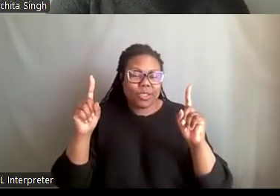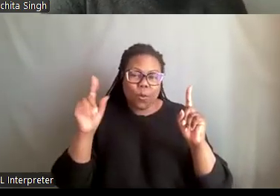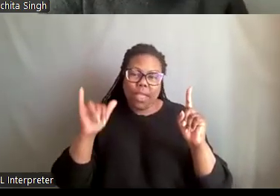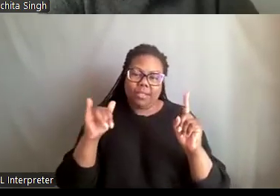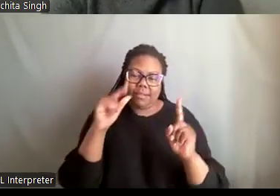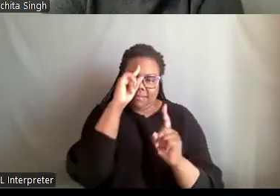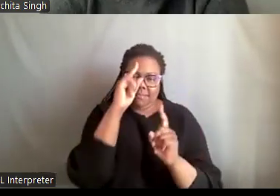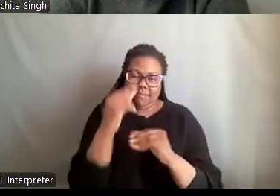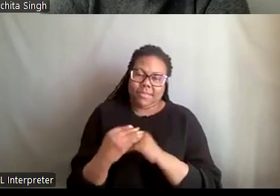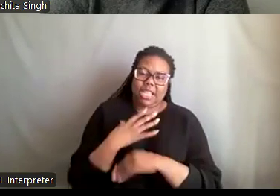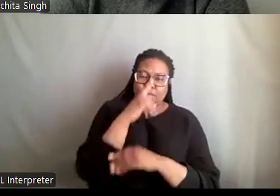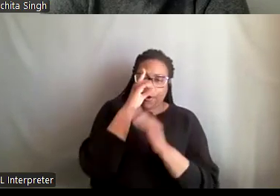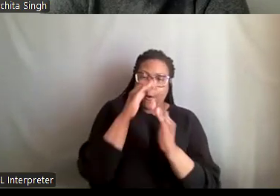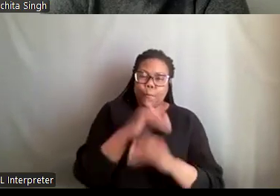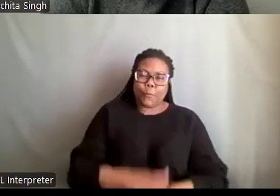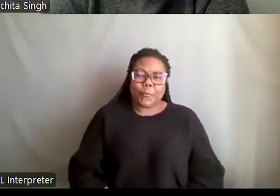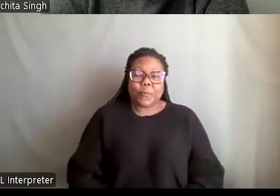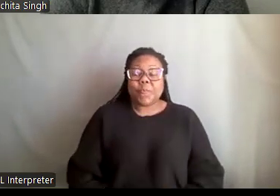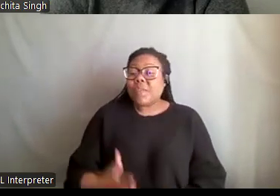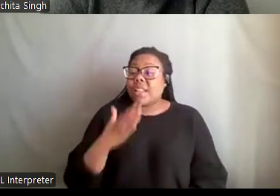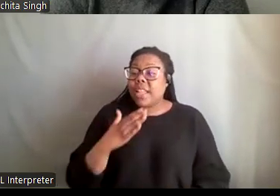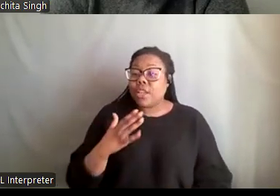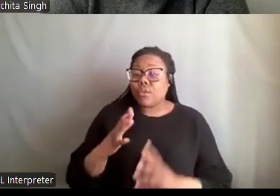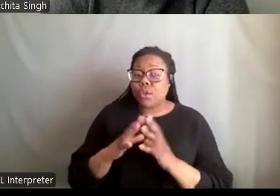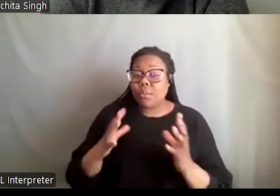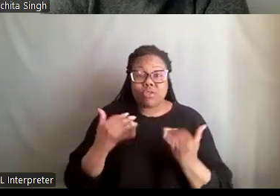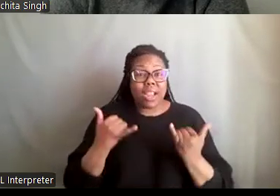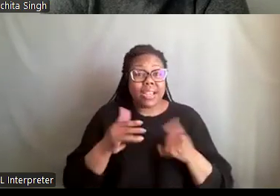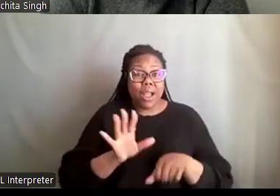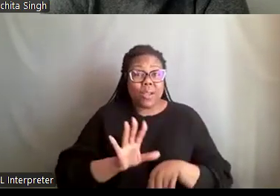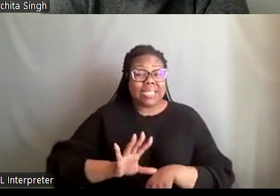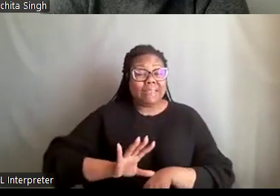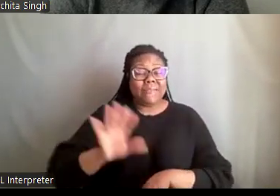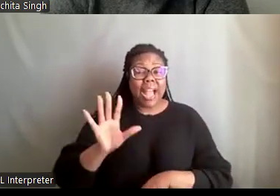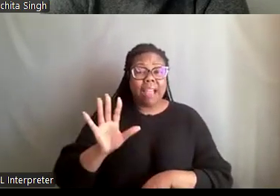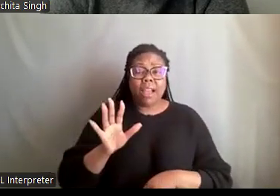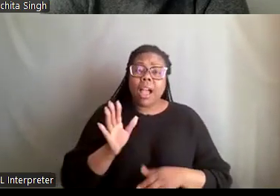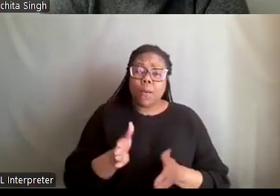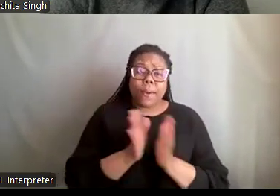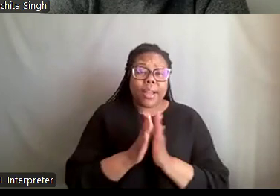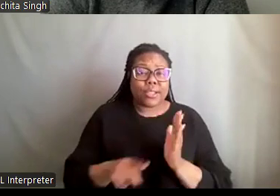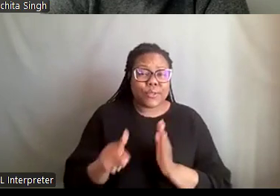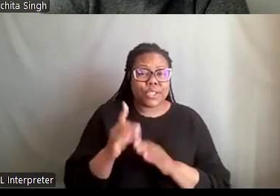actually get something done. So that gives me hope. » JESSICA LEHMAN: Thank you so much. We are at the hour. I'm